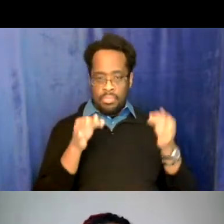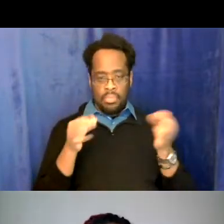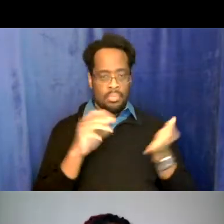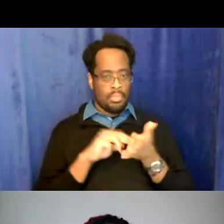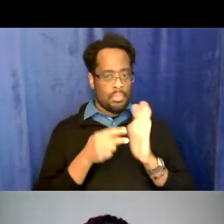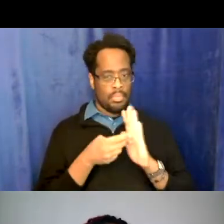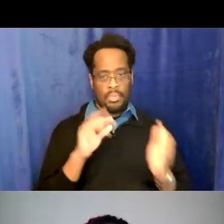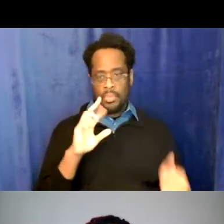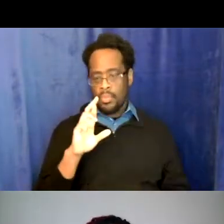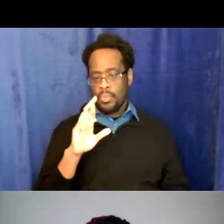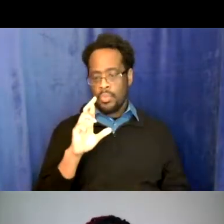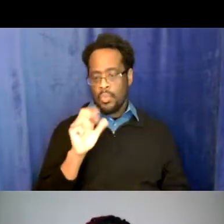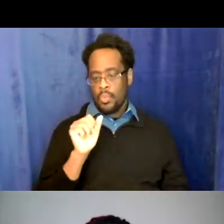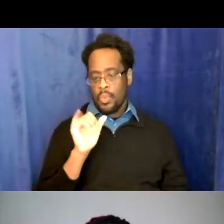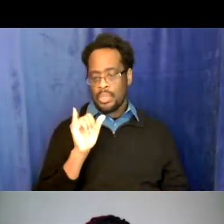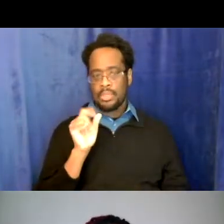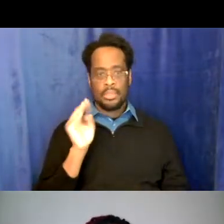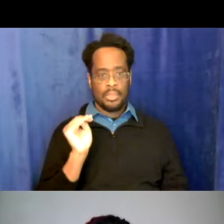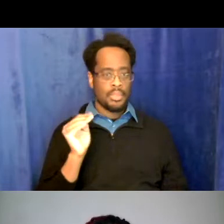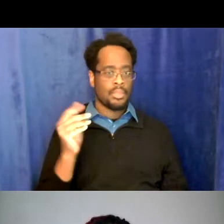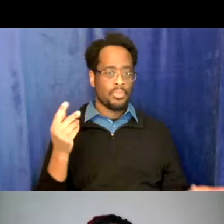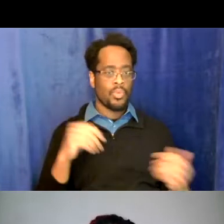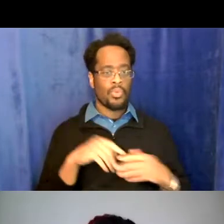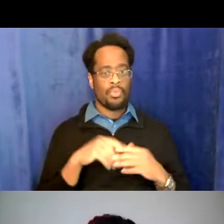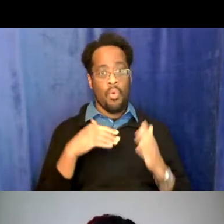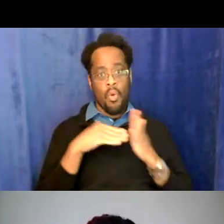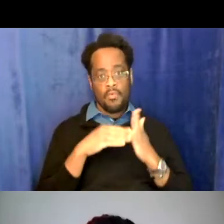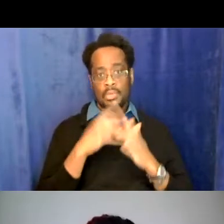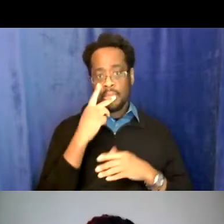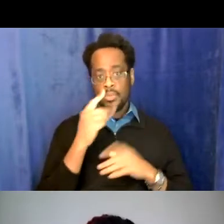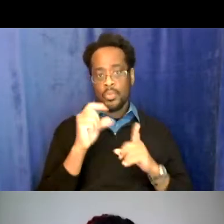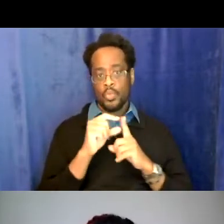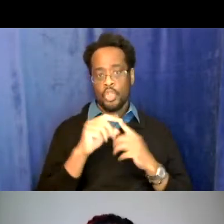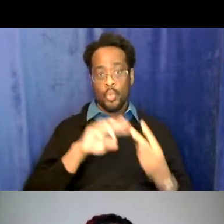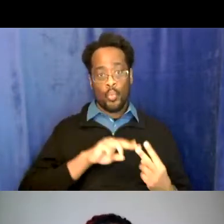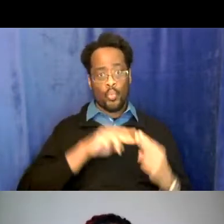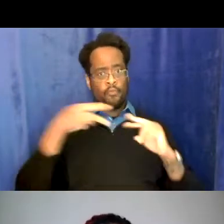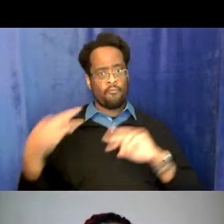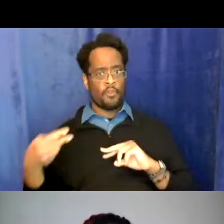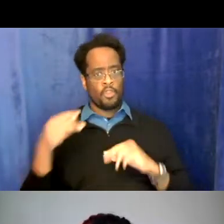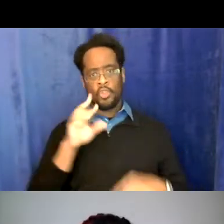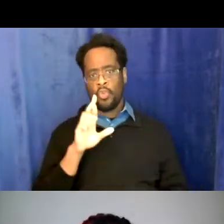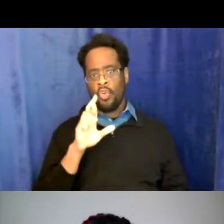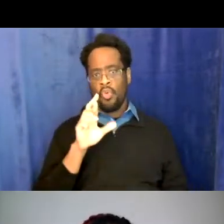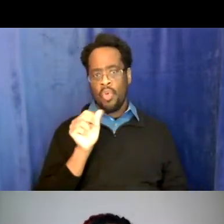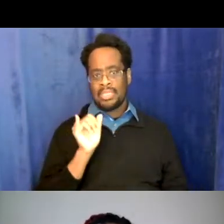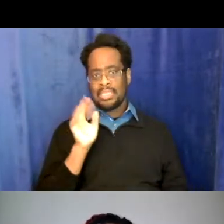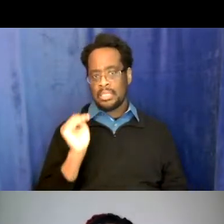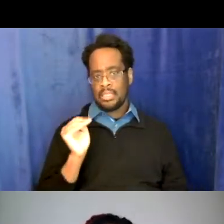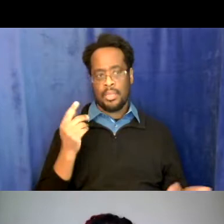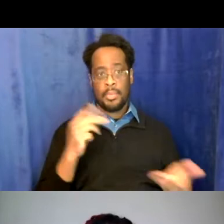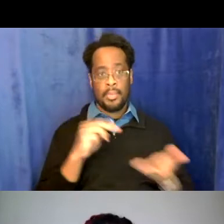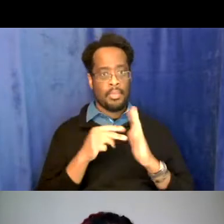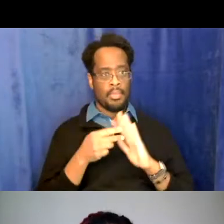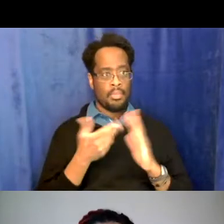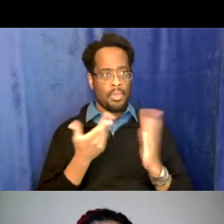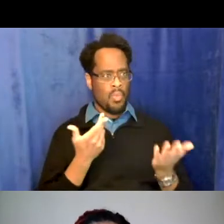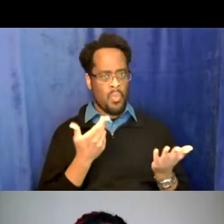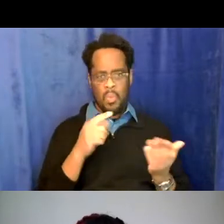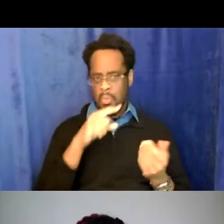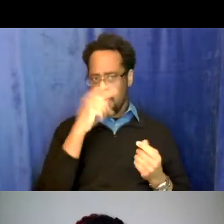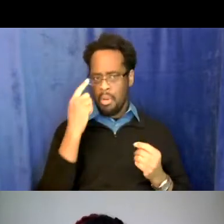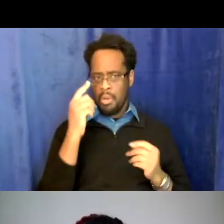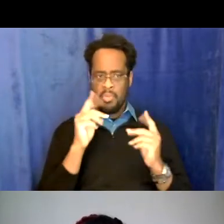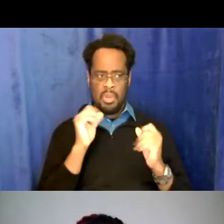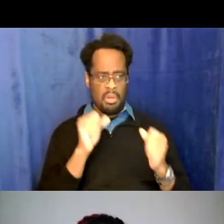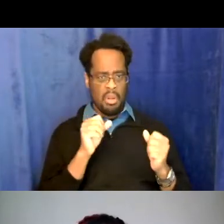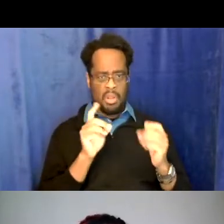Now, I wanted to also define racism for clarity purposes we see often "reverse racism" meaning